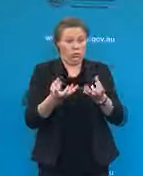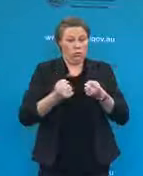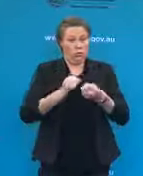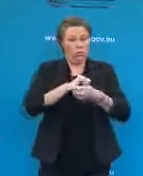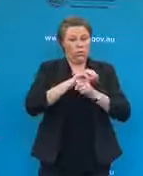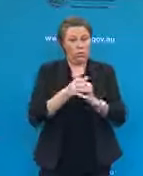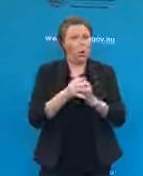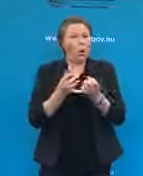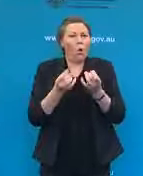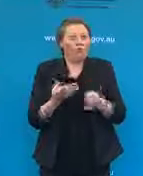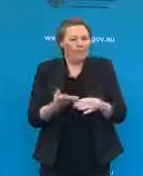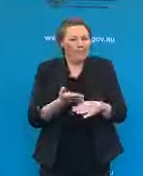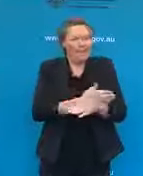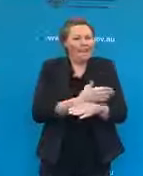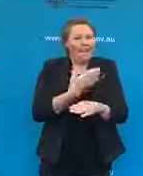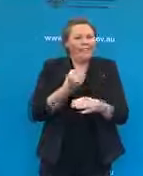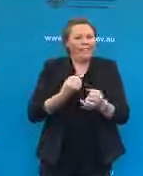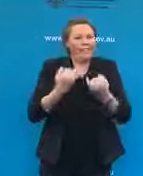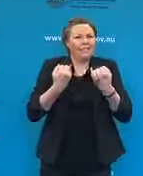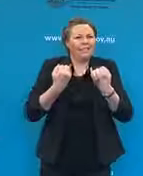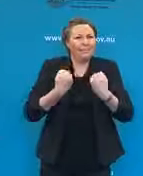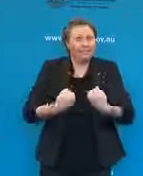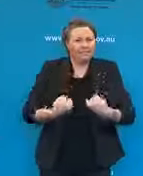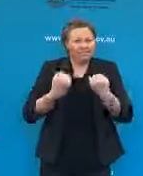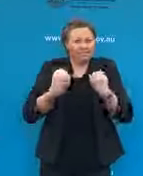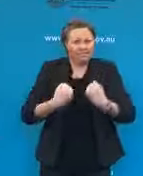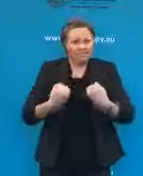disease, it might knock them around a bit like a flu does but it doesn't threaten